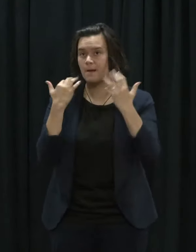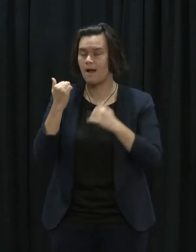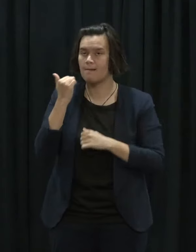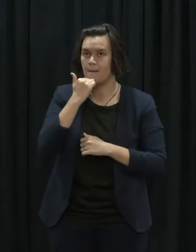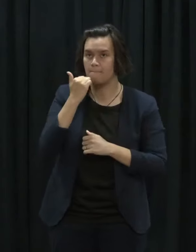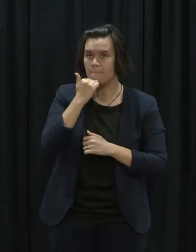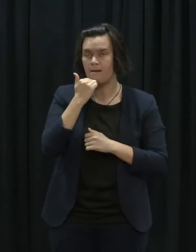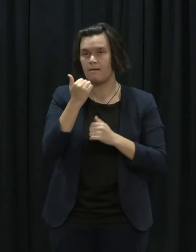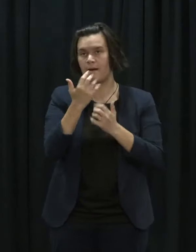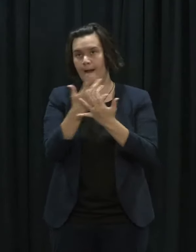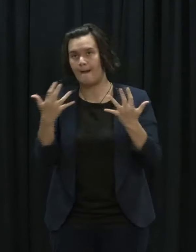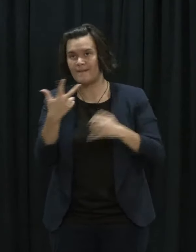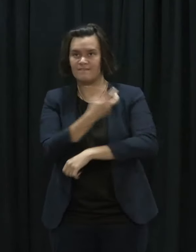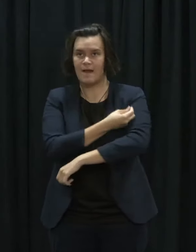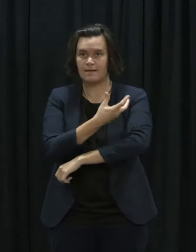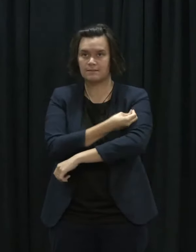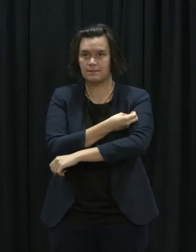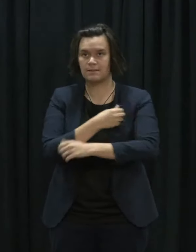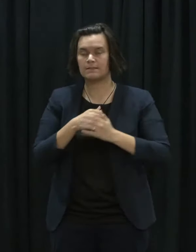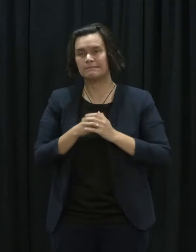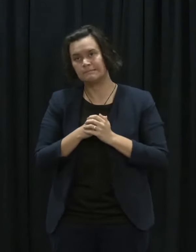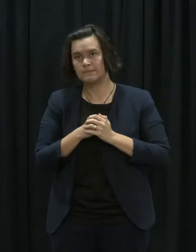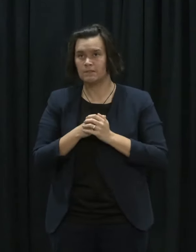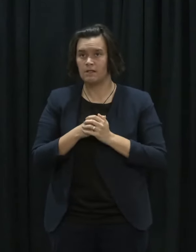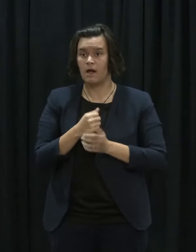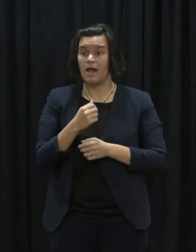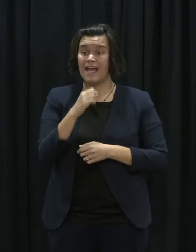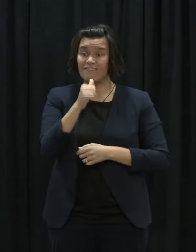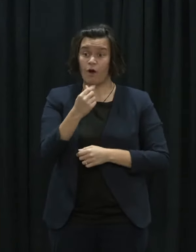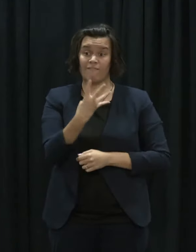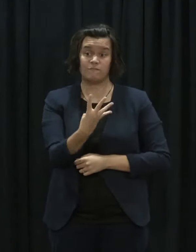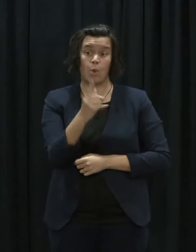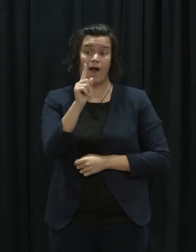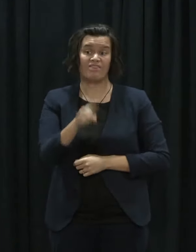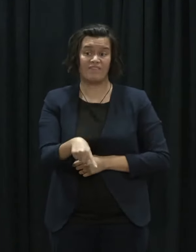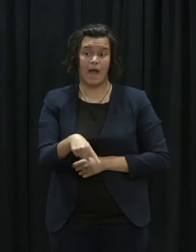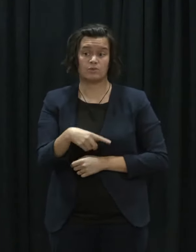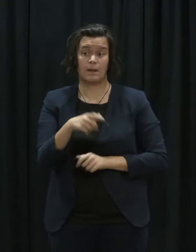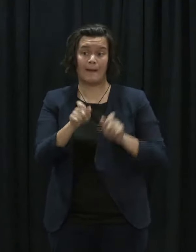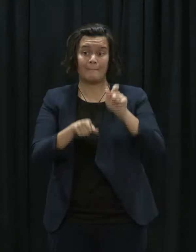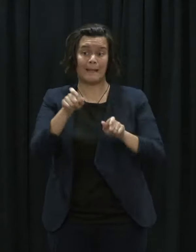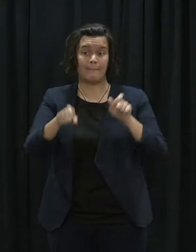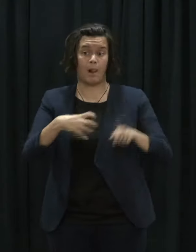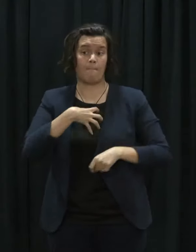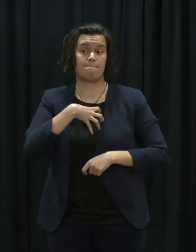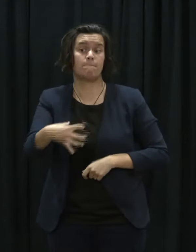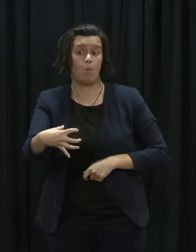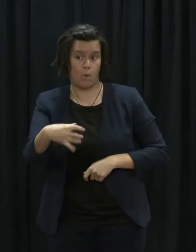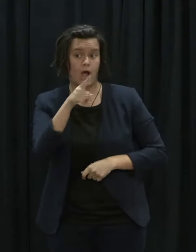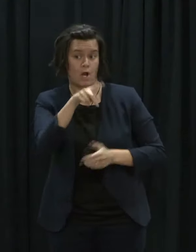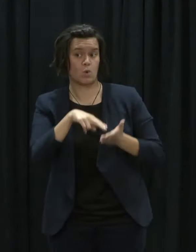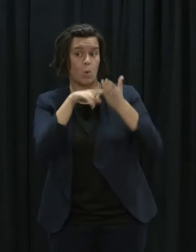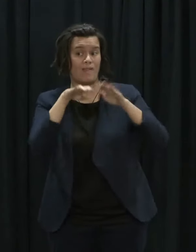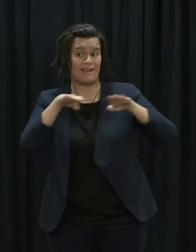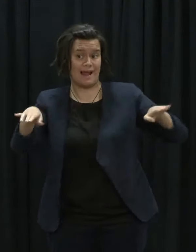really necessary to still stay in restrictions?